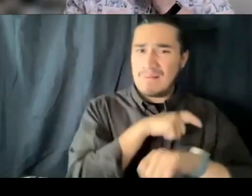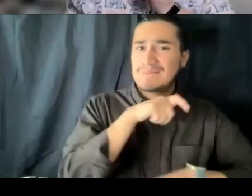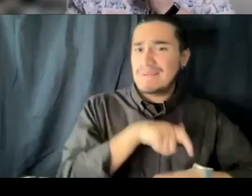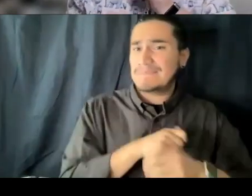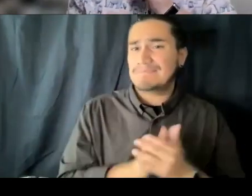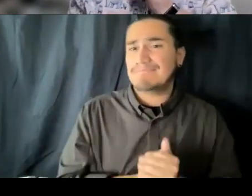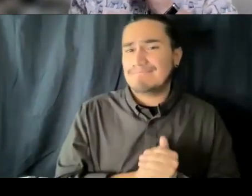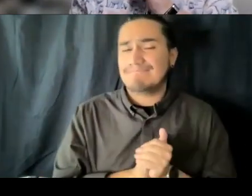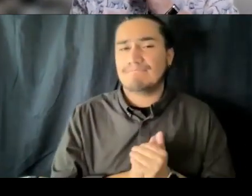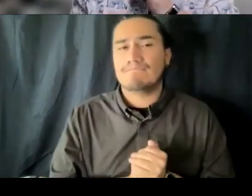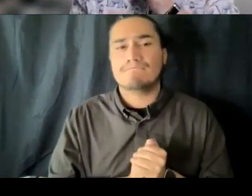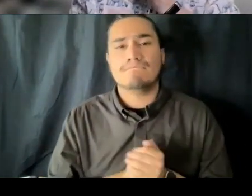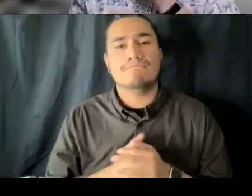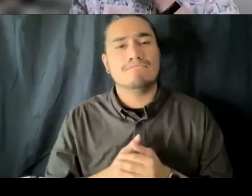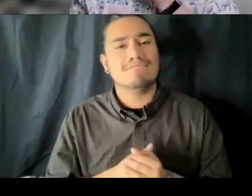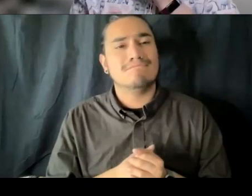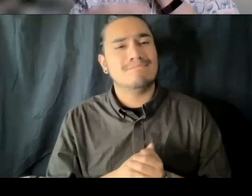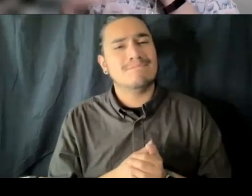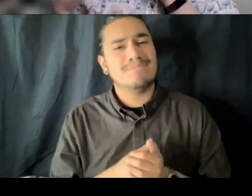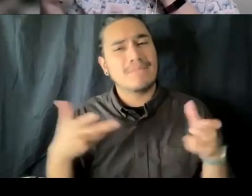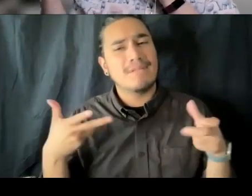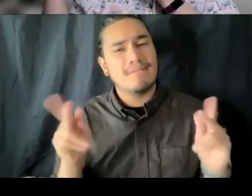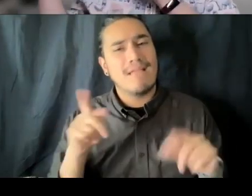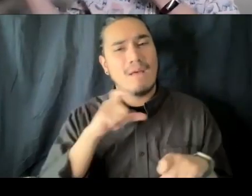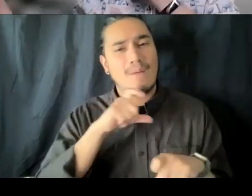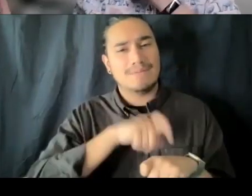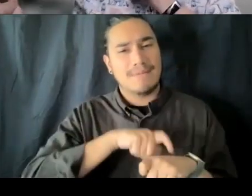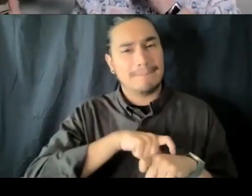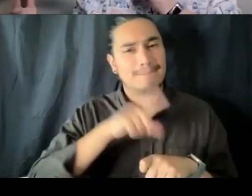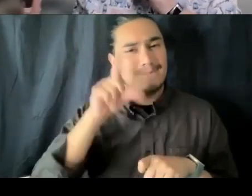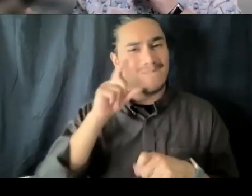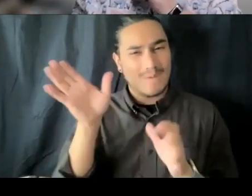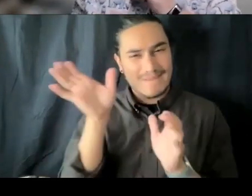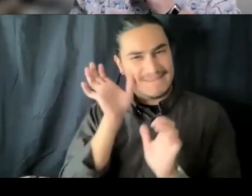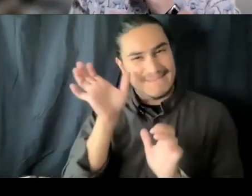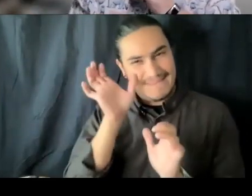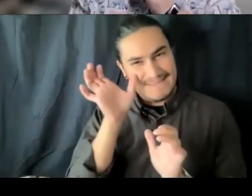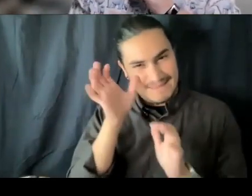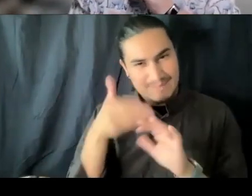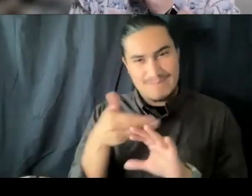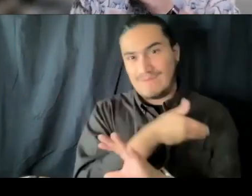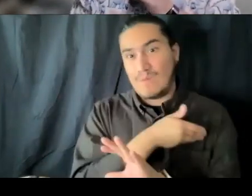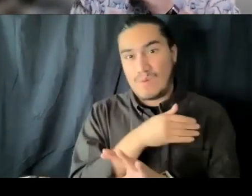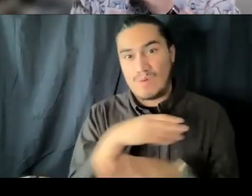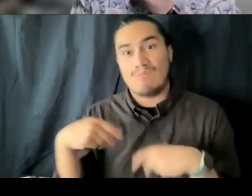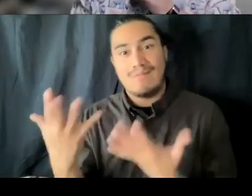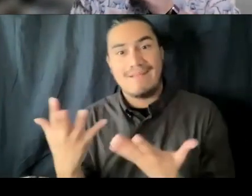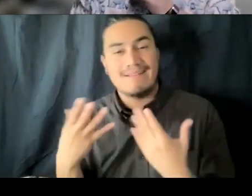And take time to listen before moving towards solutions. And check in with somebody.